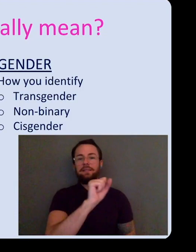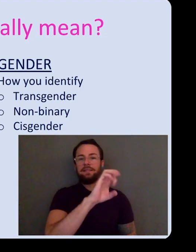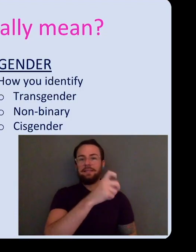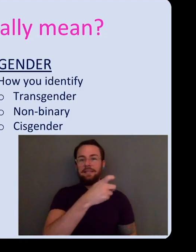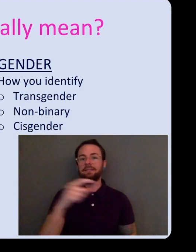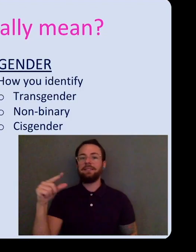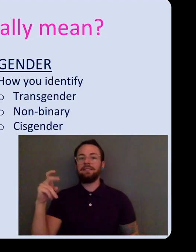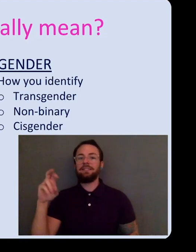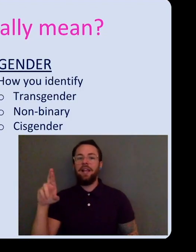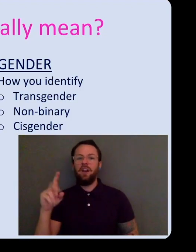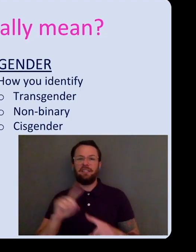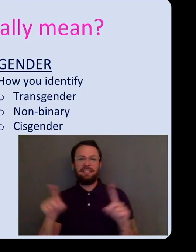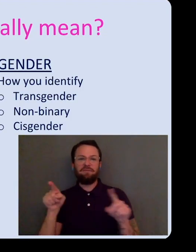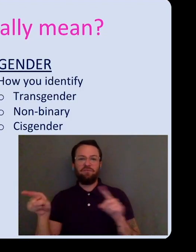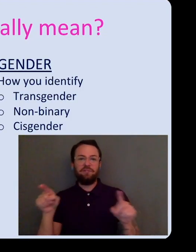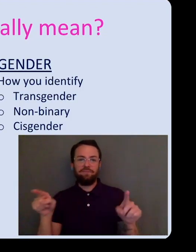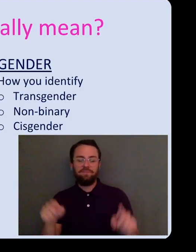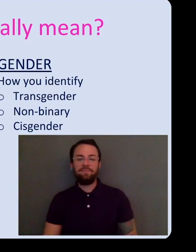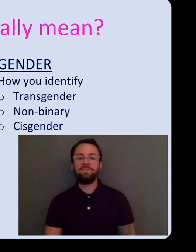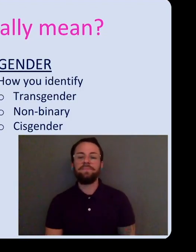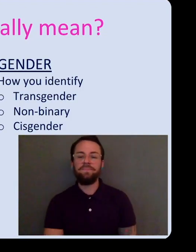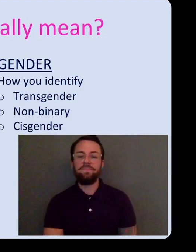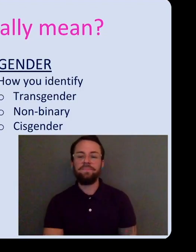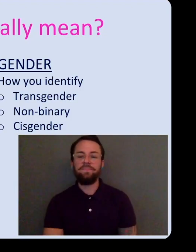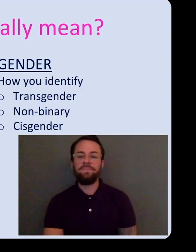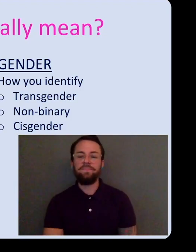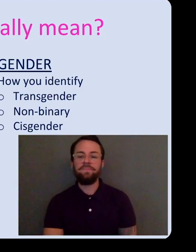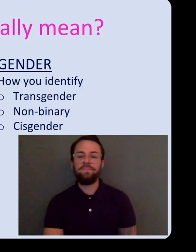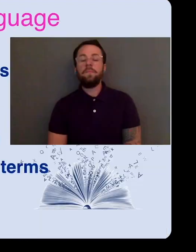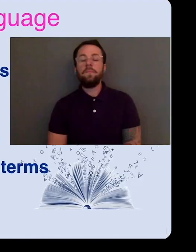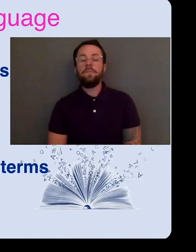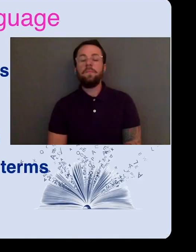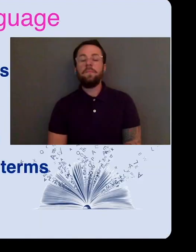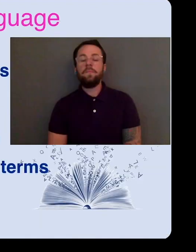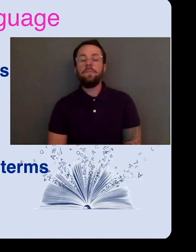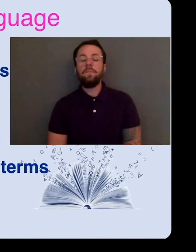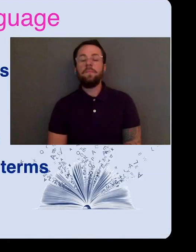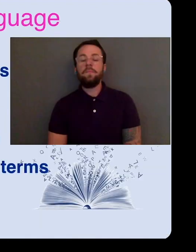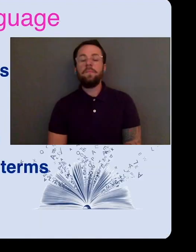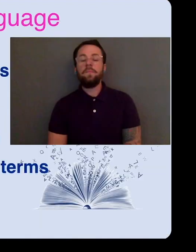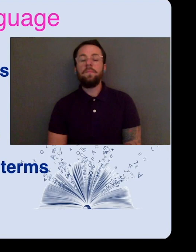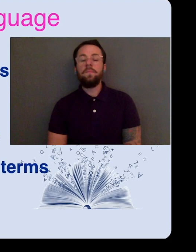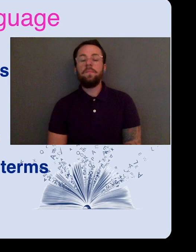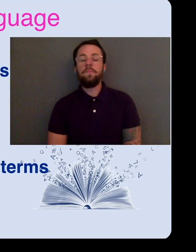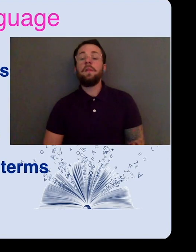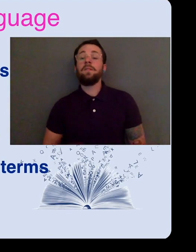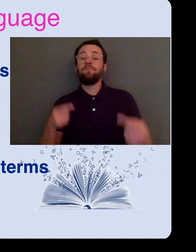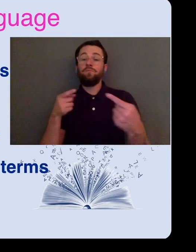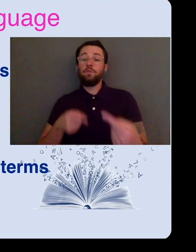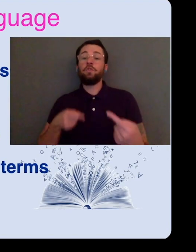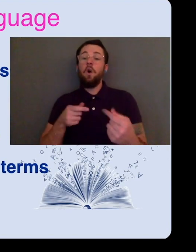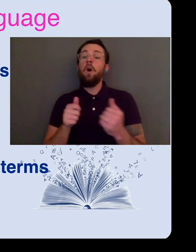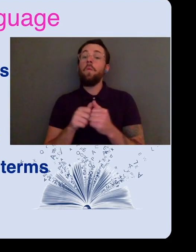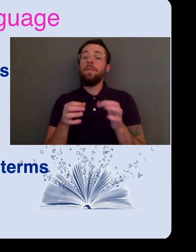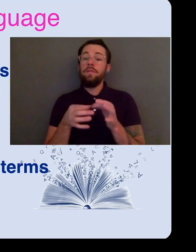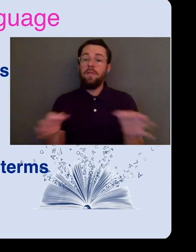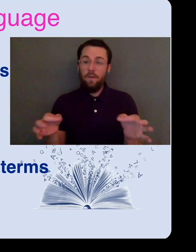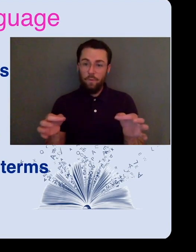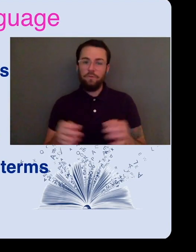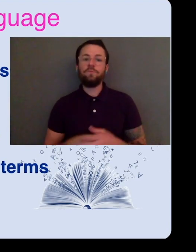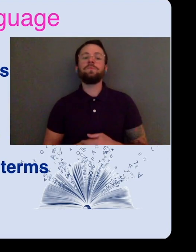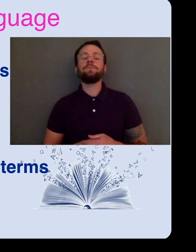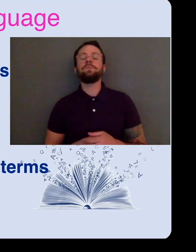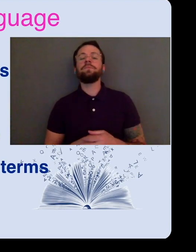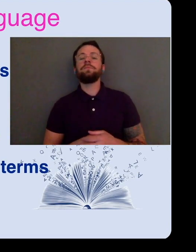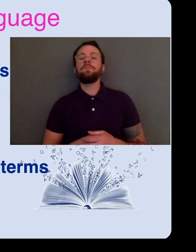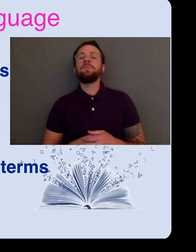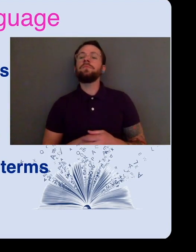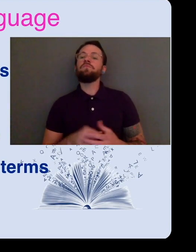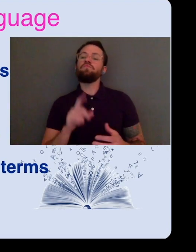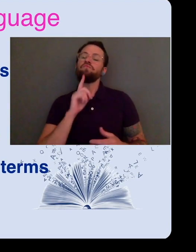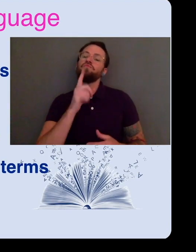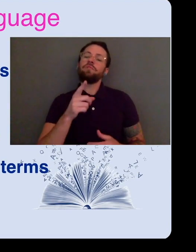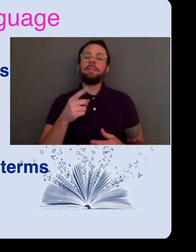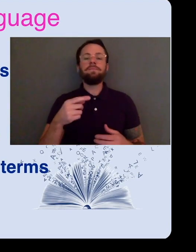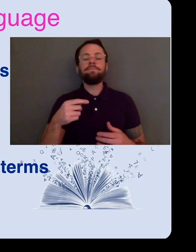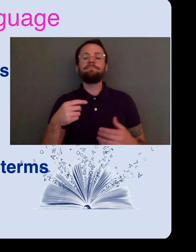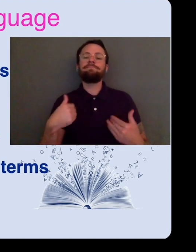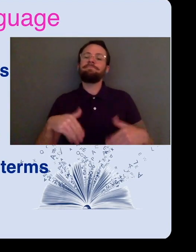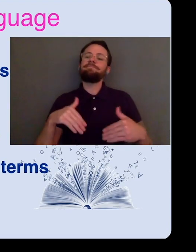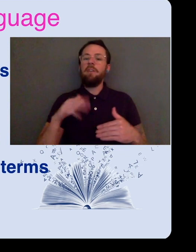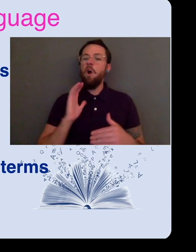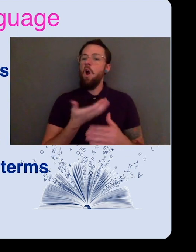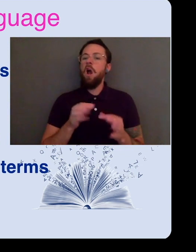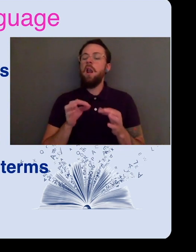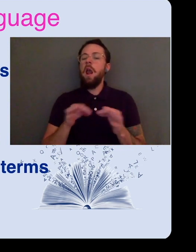binary would be okay as a place for me to be as an identity.